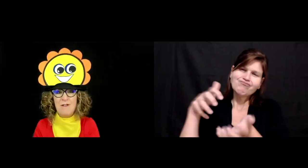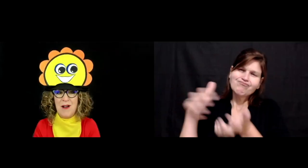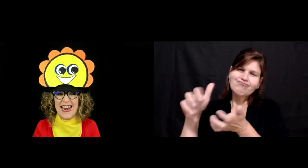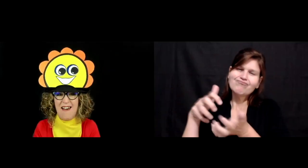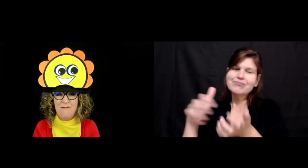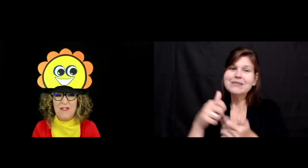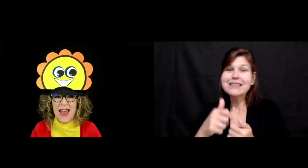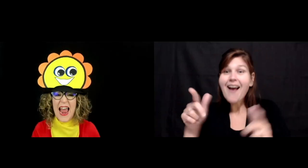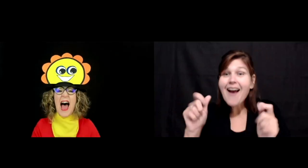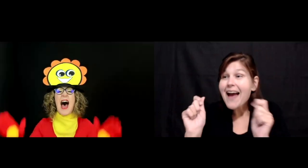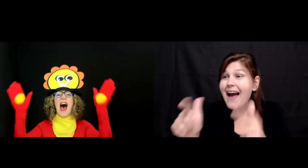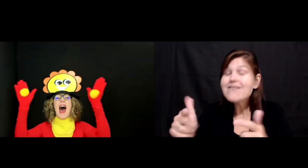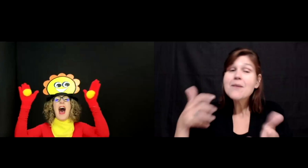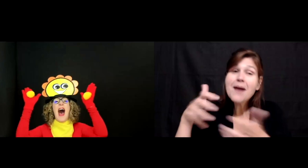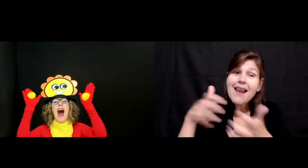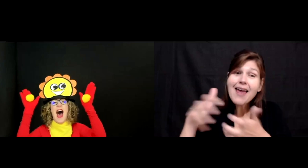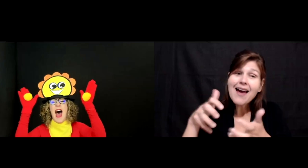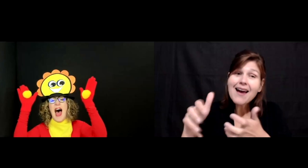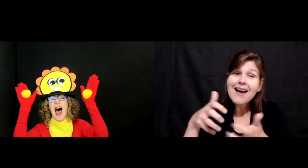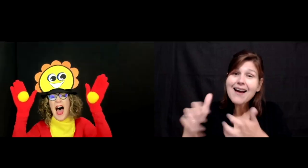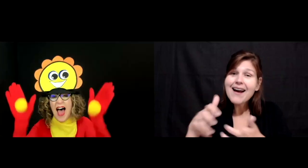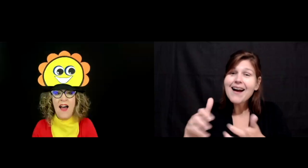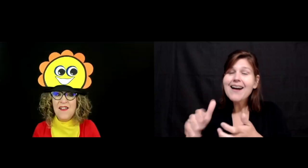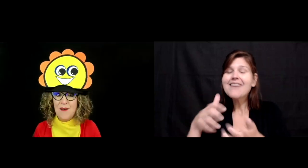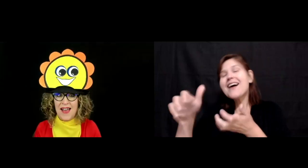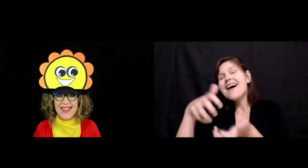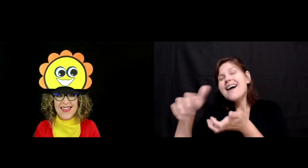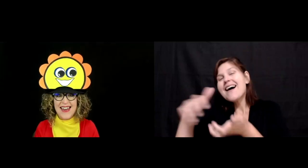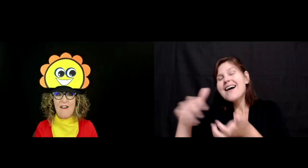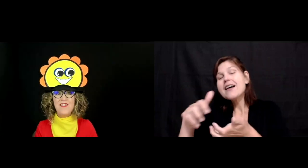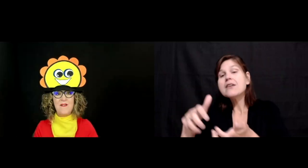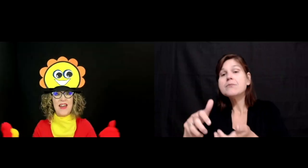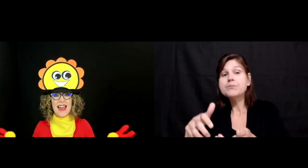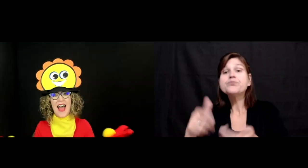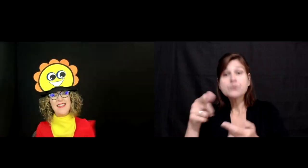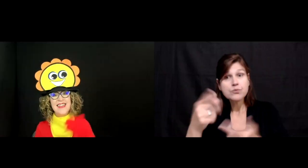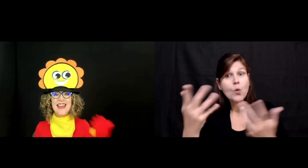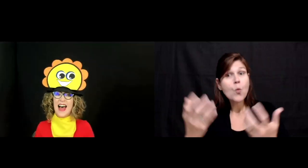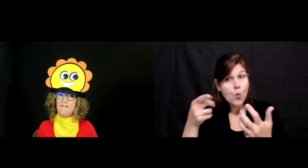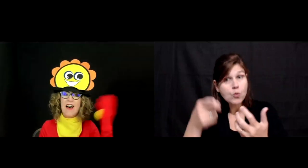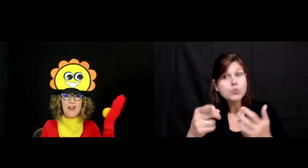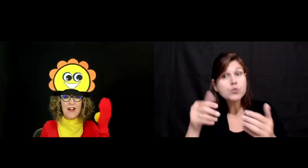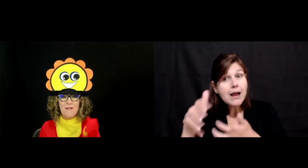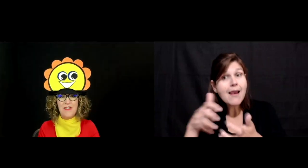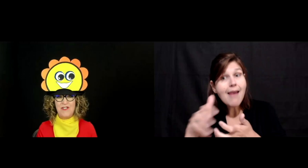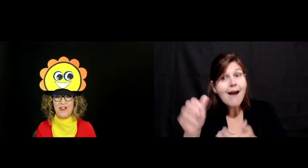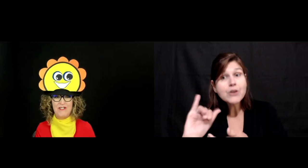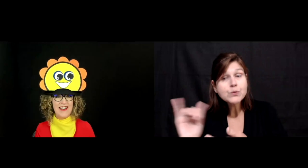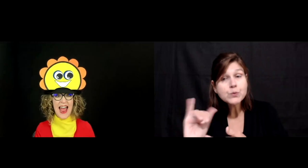Everybody laugh with me! So I ask you to laugh. So if I ask you to laugh, laugh along with your children.